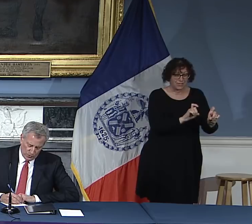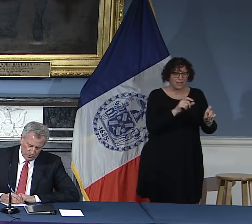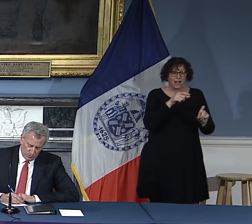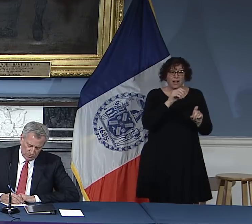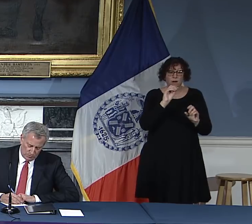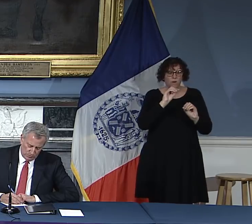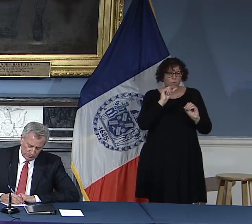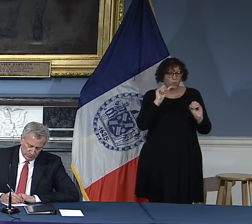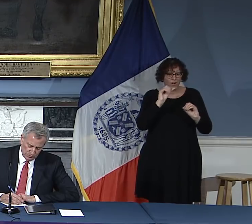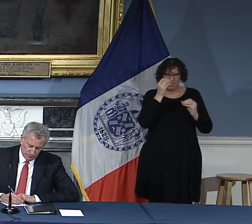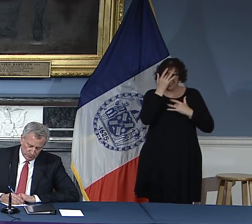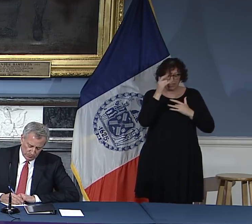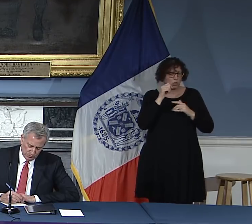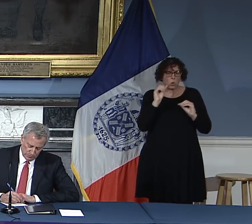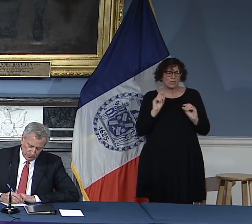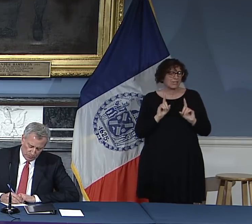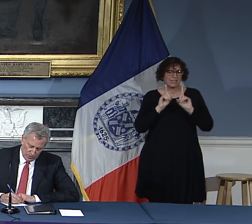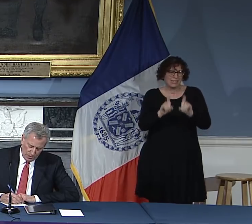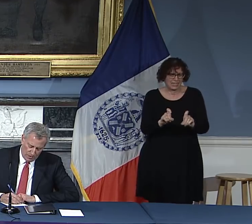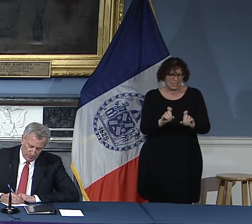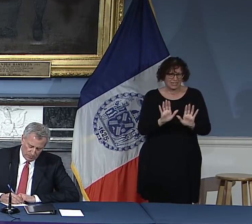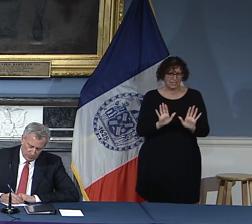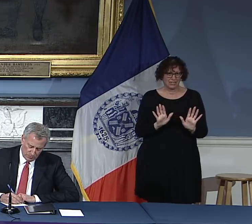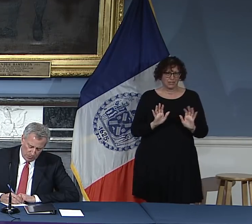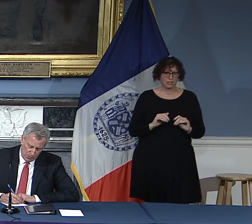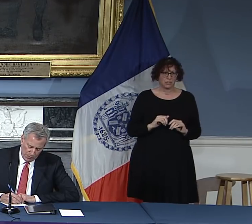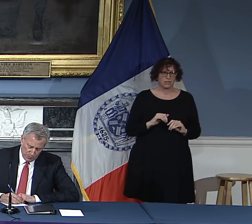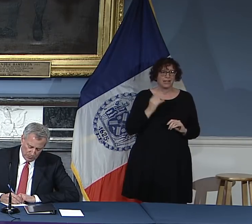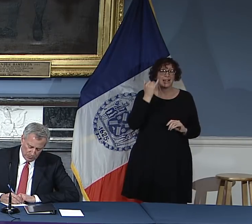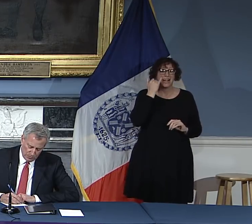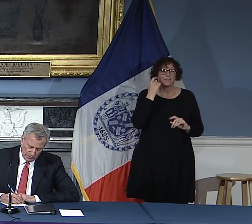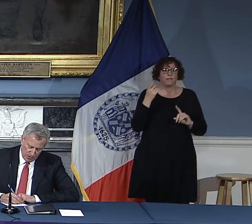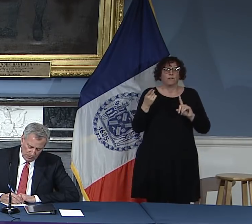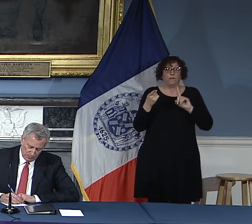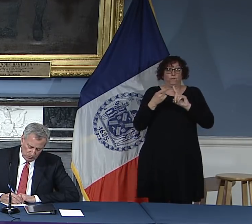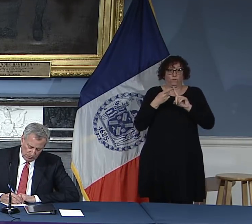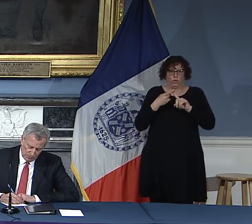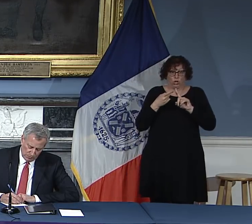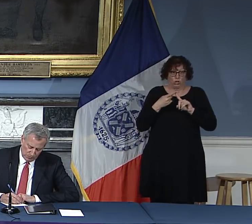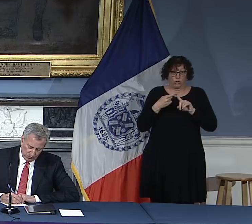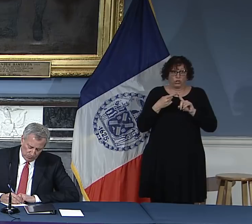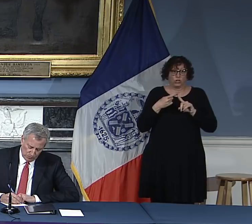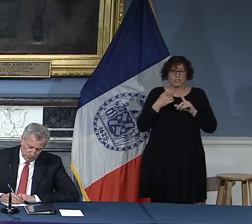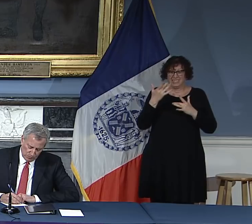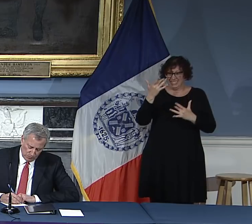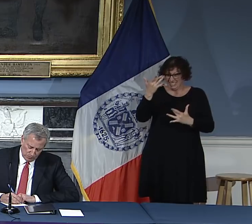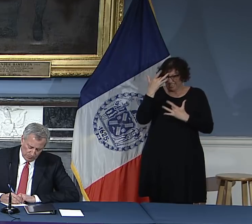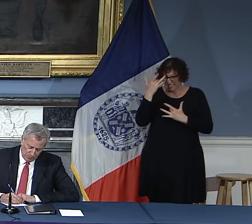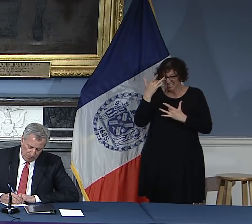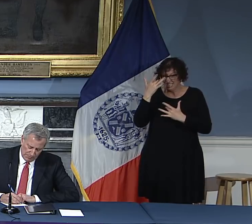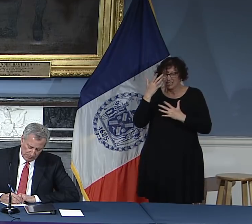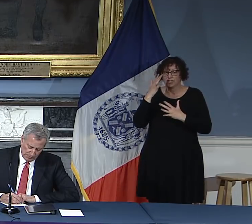HAVE BEEN EXPOSED TO COVID-19 AND I WANT THEM TO FOLLOWOC DTO'SR OFFICES TO STAY